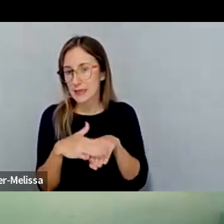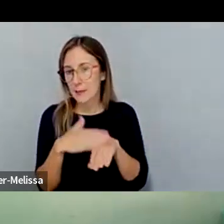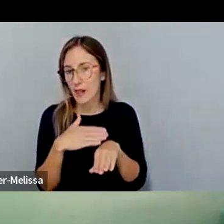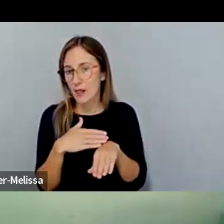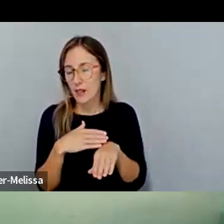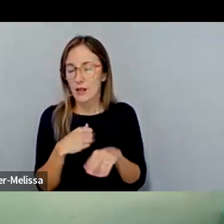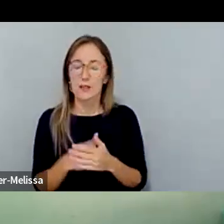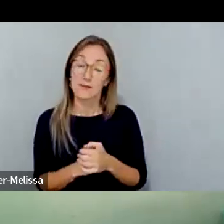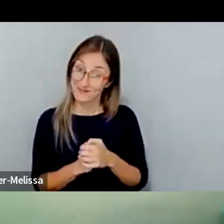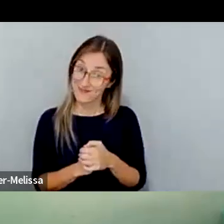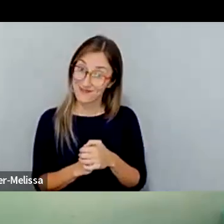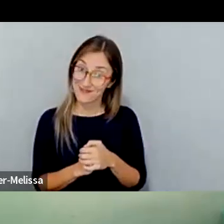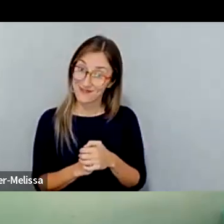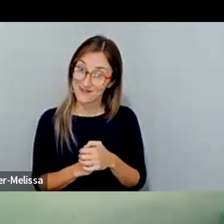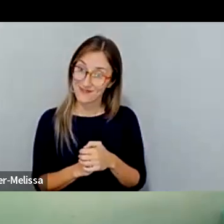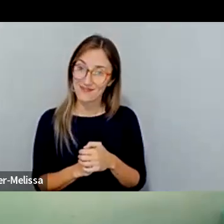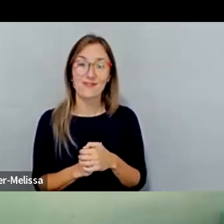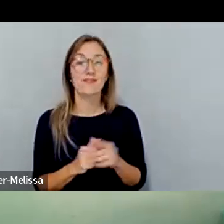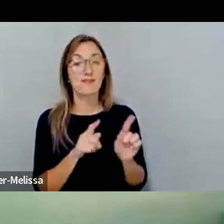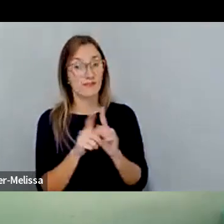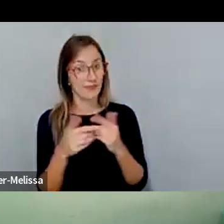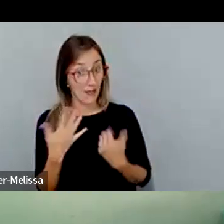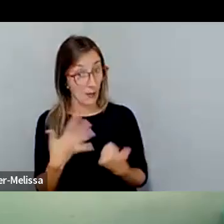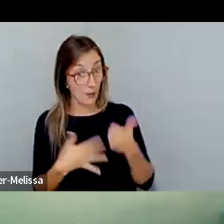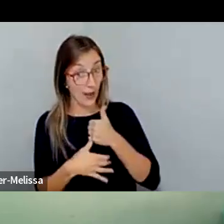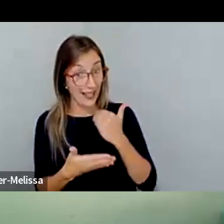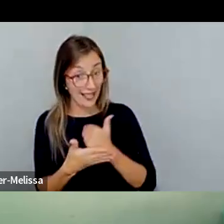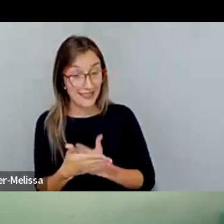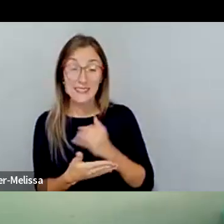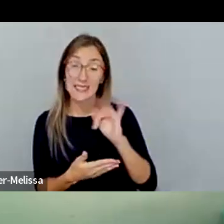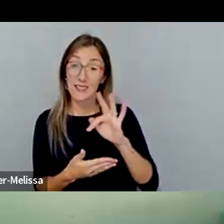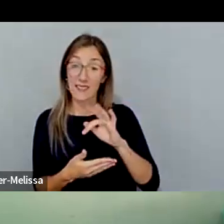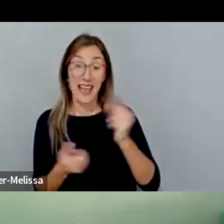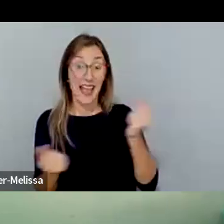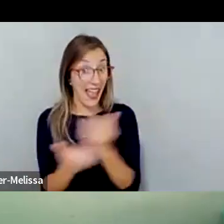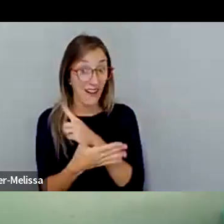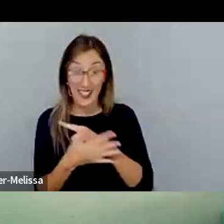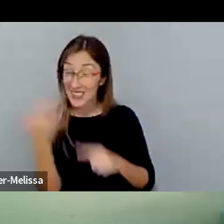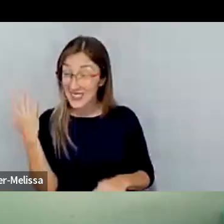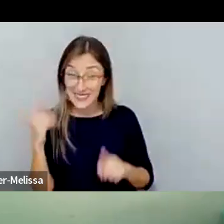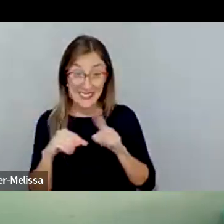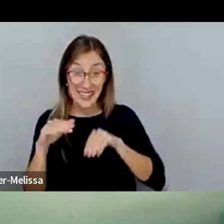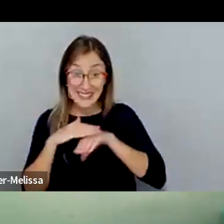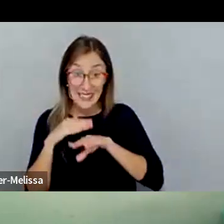renovation. The ADA says, anytime you make renovations, those renovations